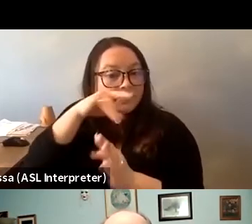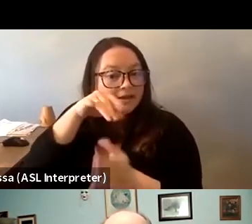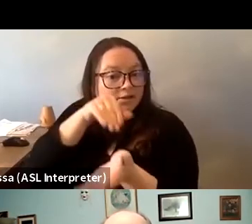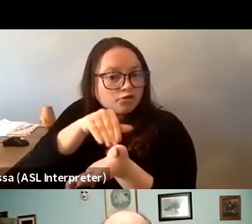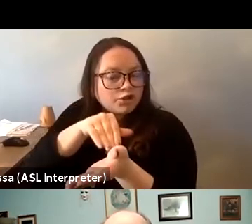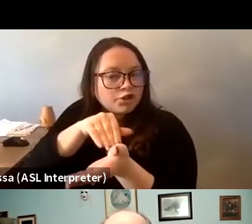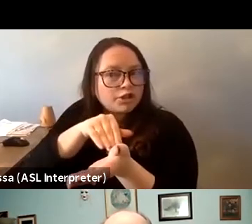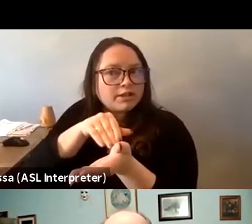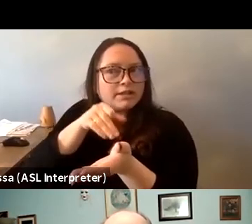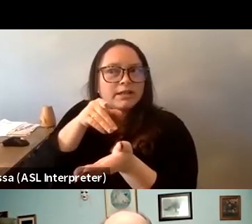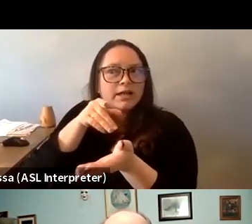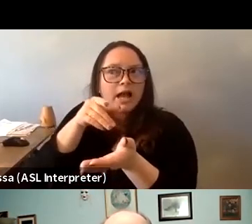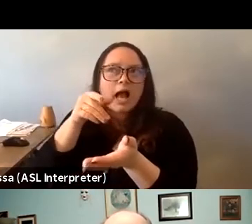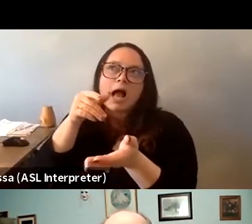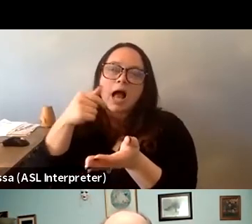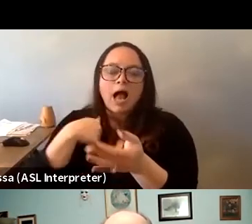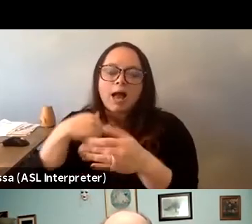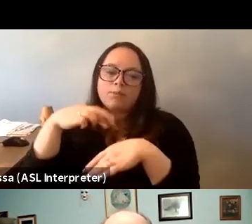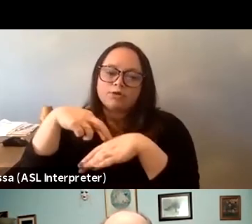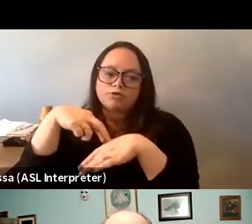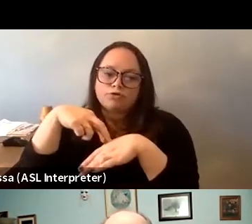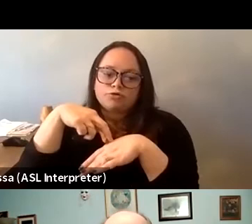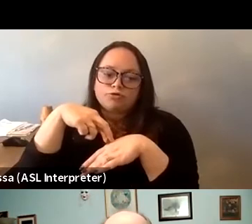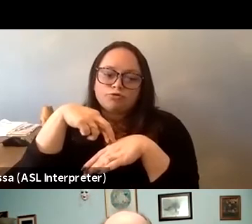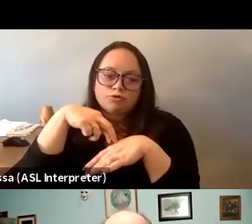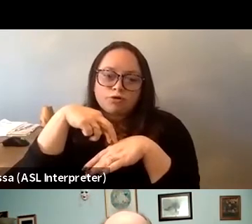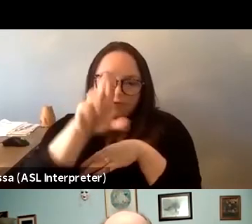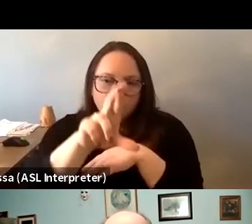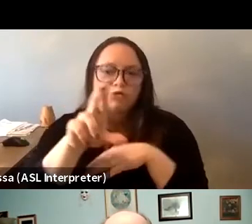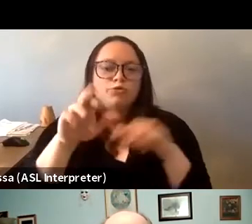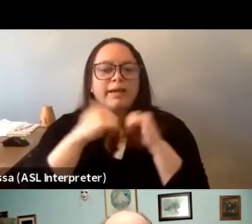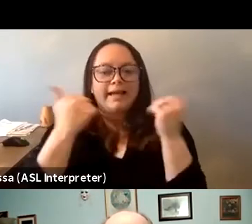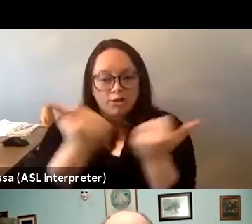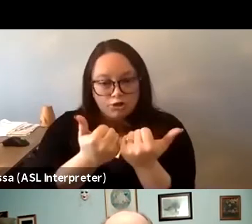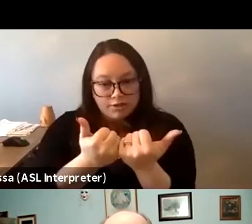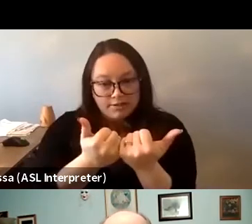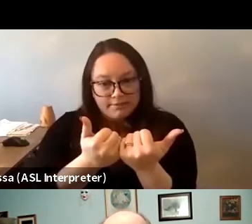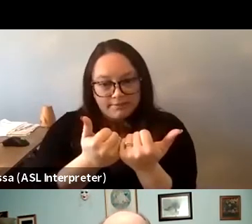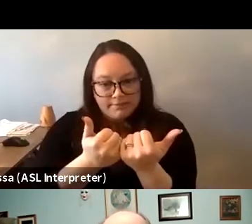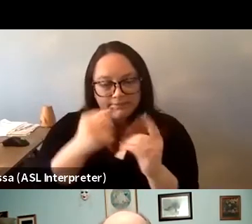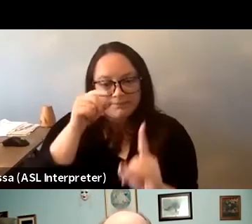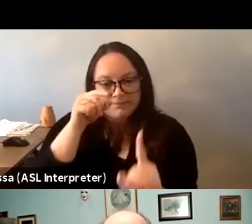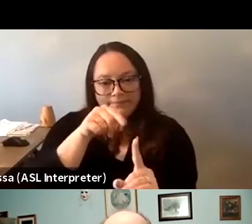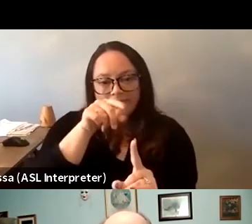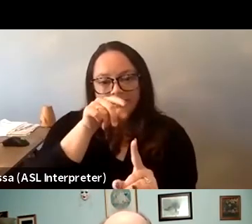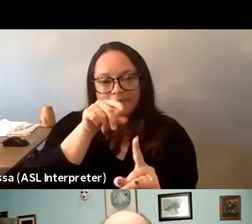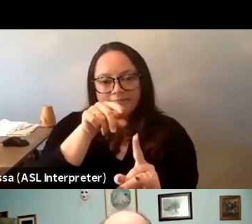referred to an agency and where he received the proper diagnosis